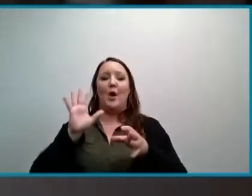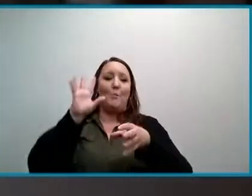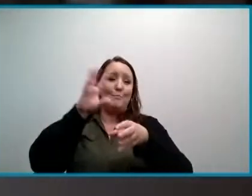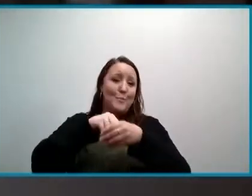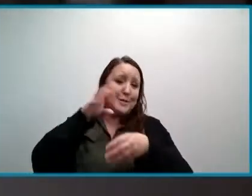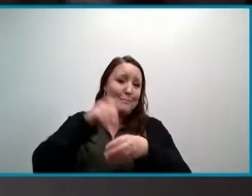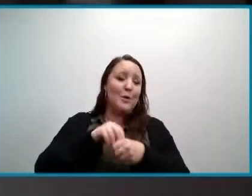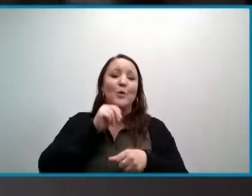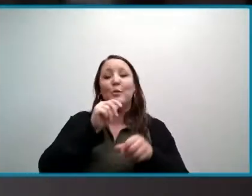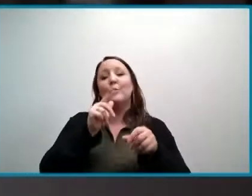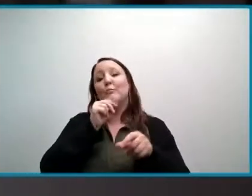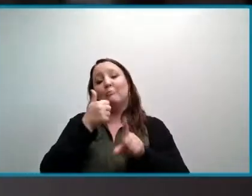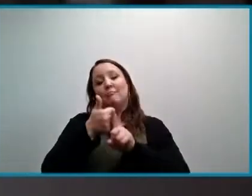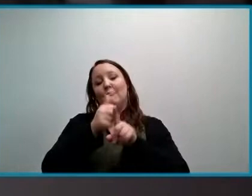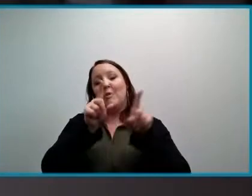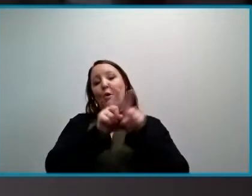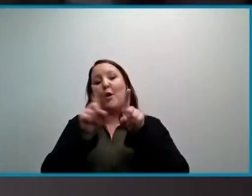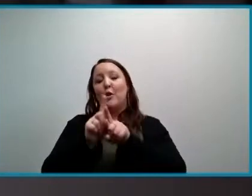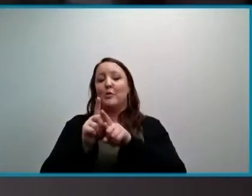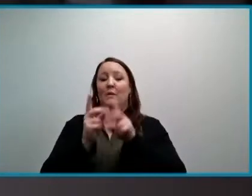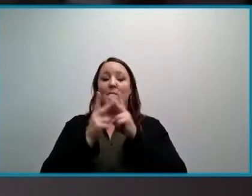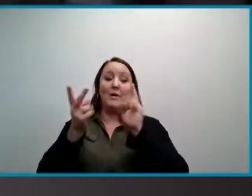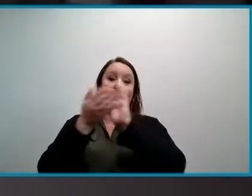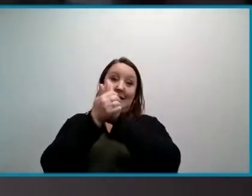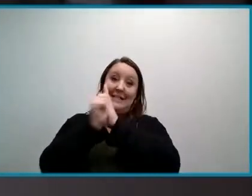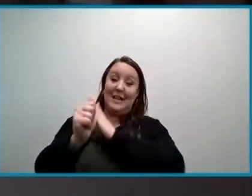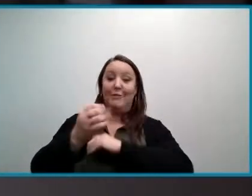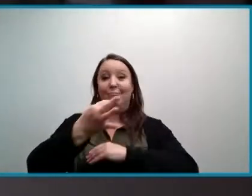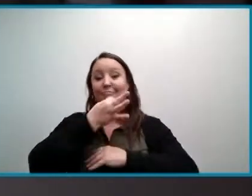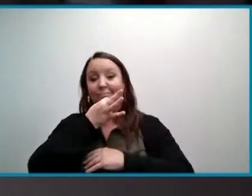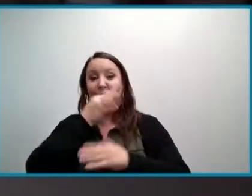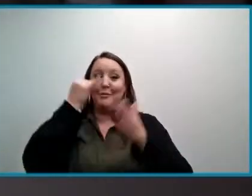is an incredibly skilled artist who we just knew